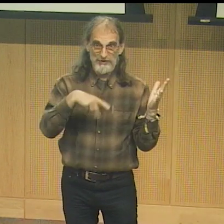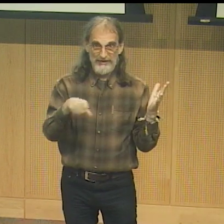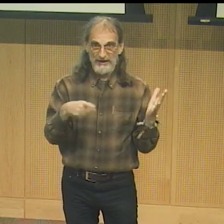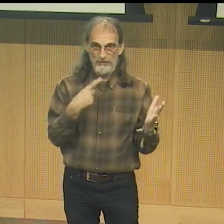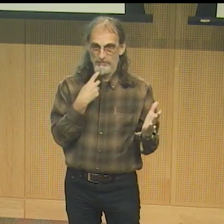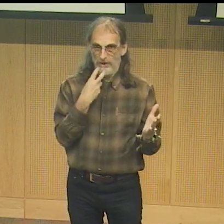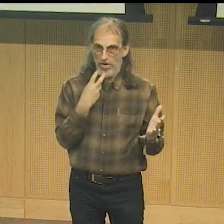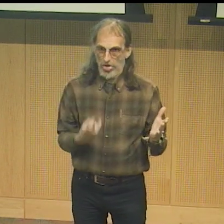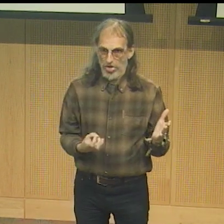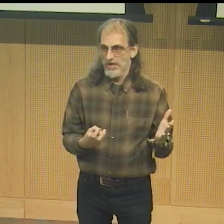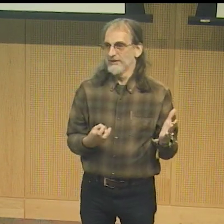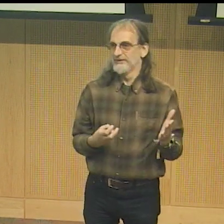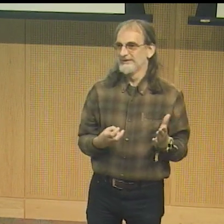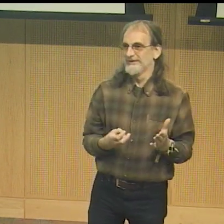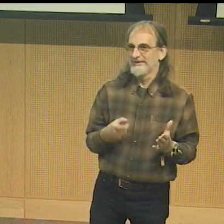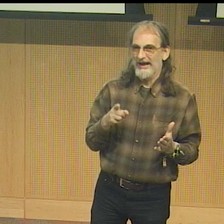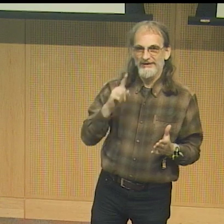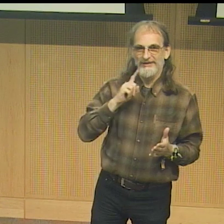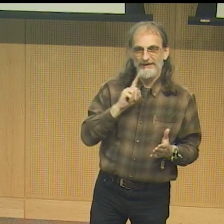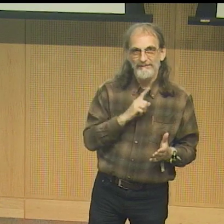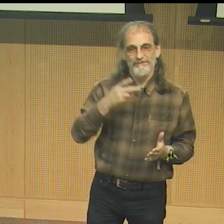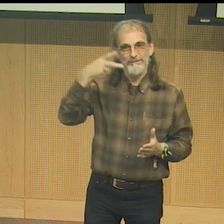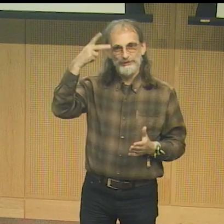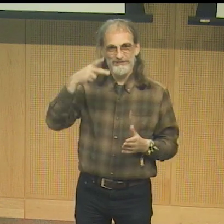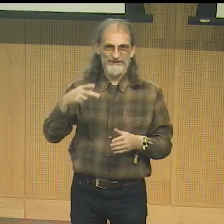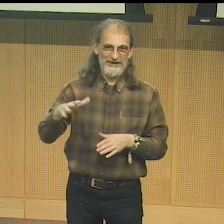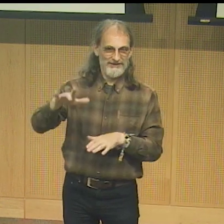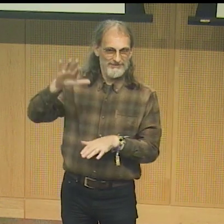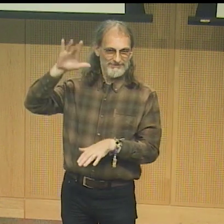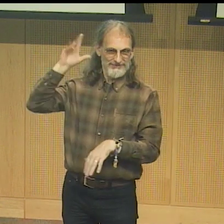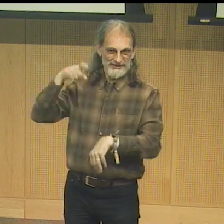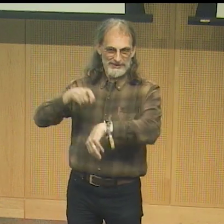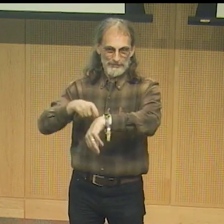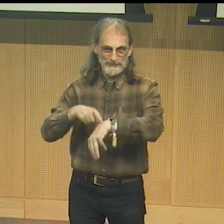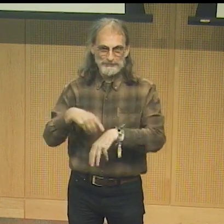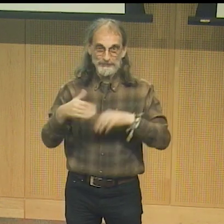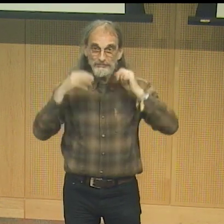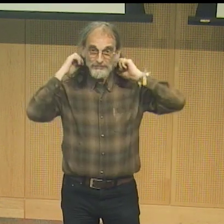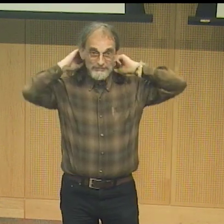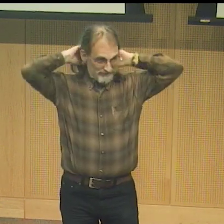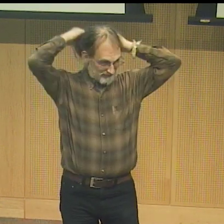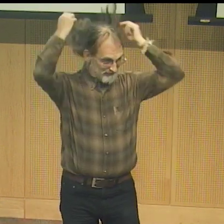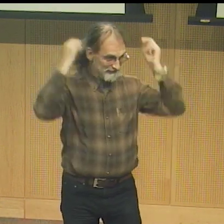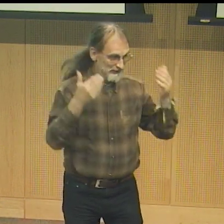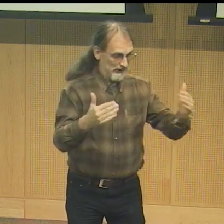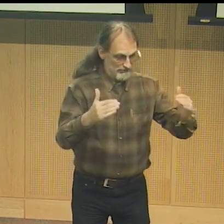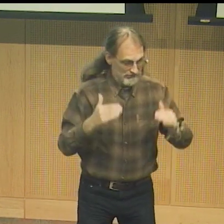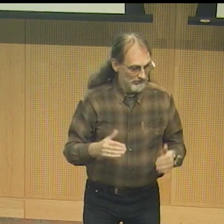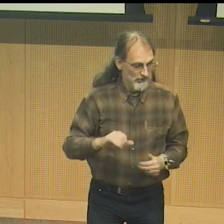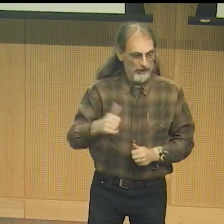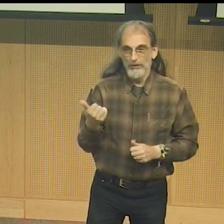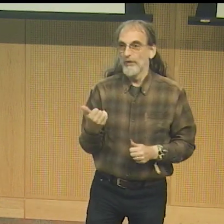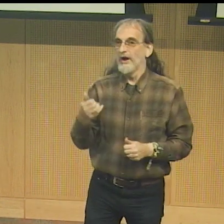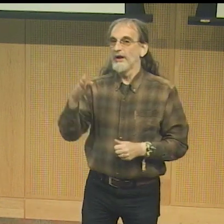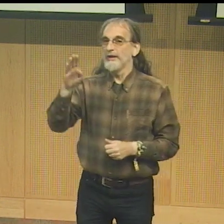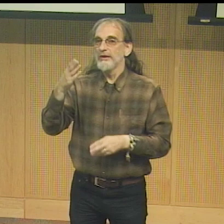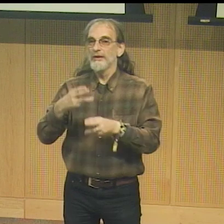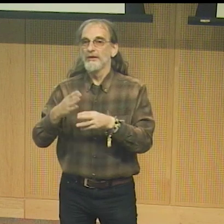I know, 1815. I know it's hard to think about philosophers and Deaf education back then, but it was quite a thriving